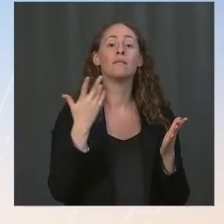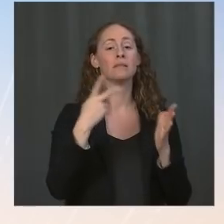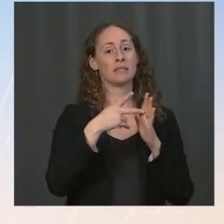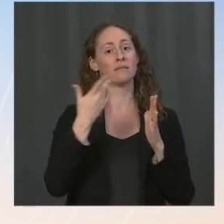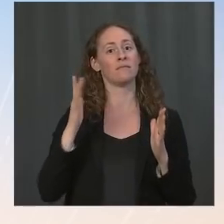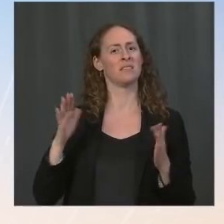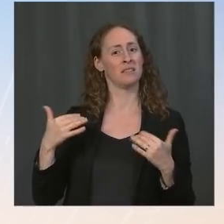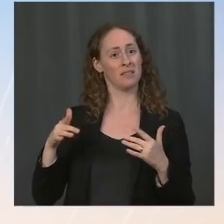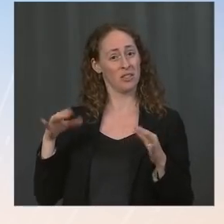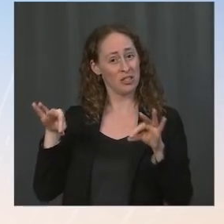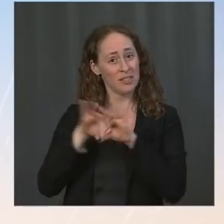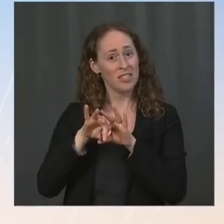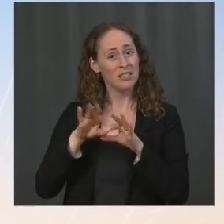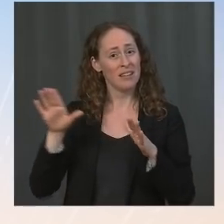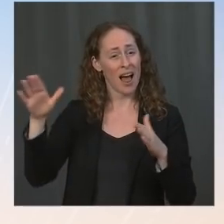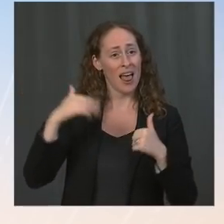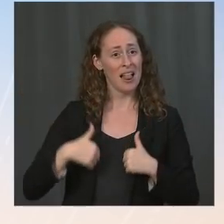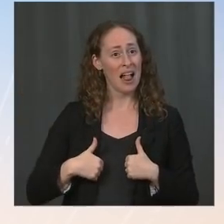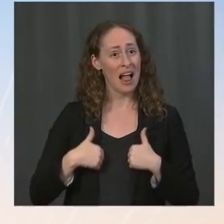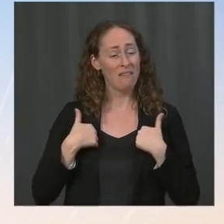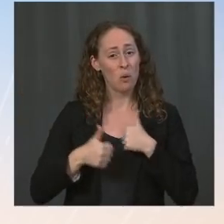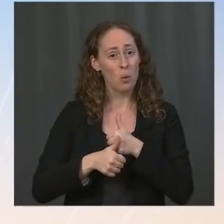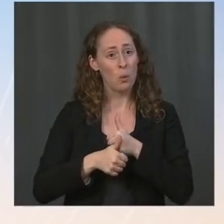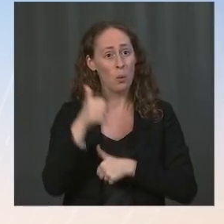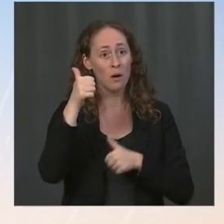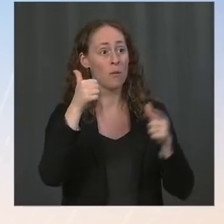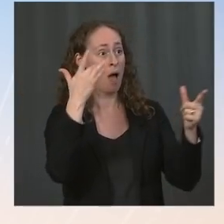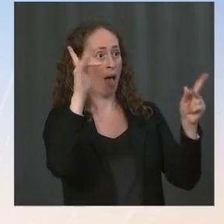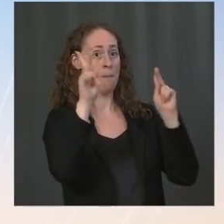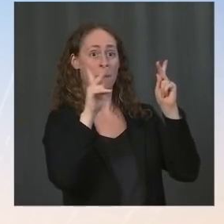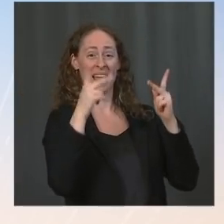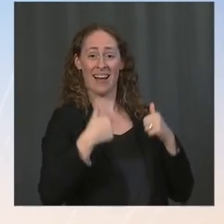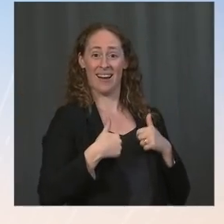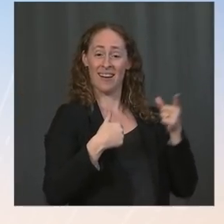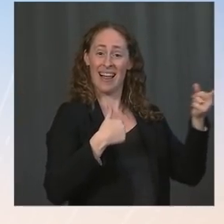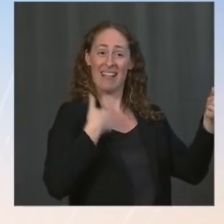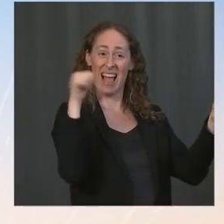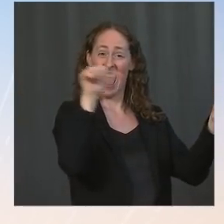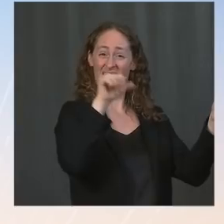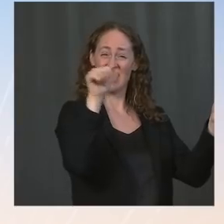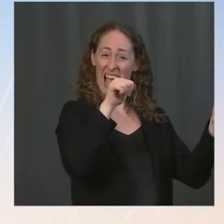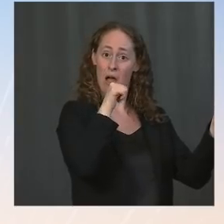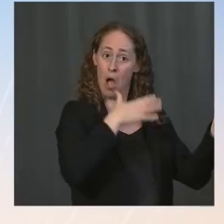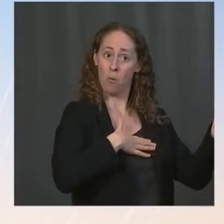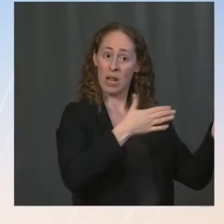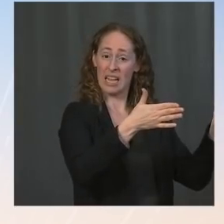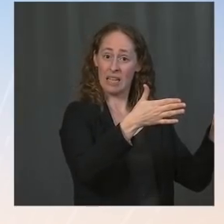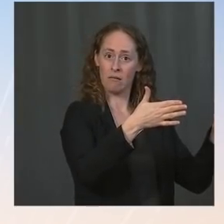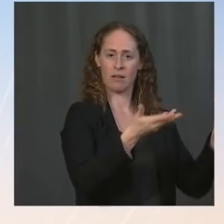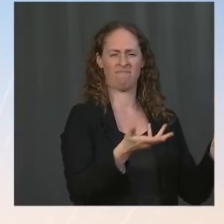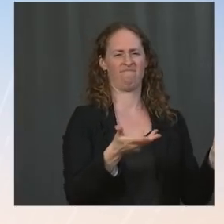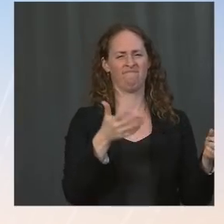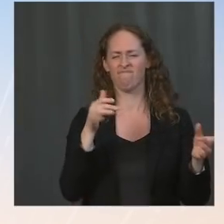the Afghans were not willing to fight themselves. Nothing has changed in that regard. The Press: One more question. How was that interaction between the President